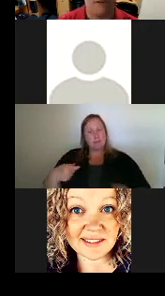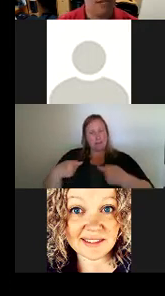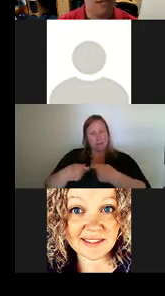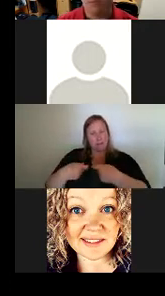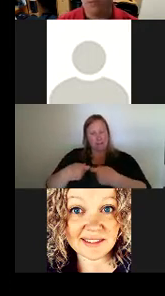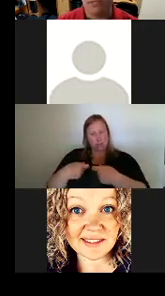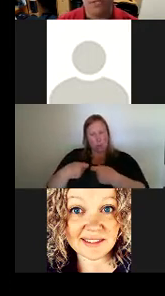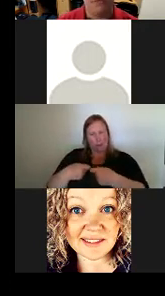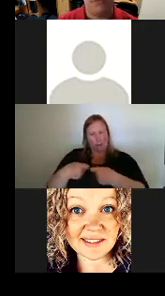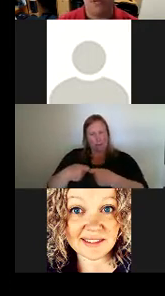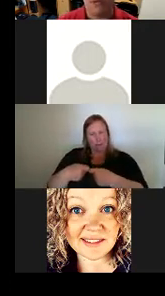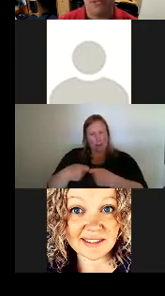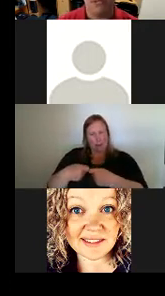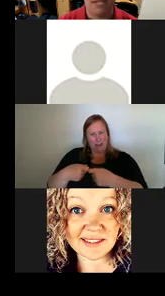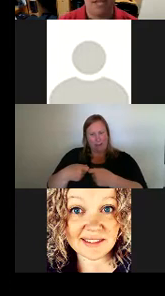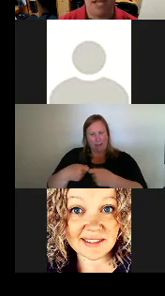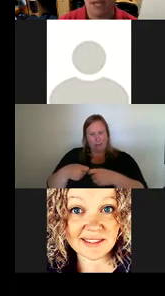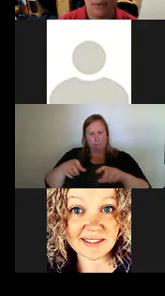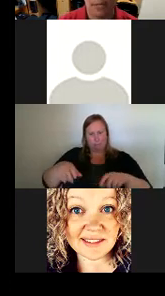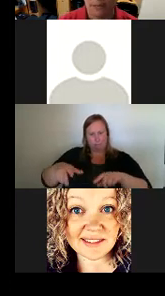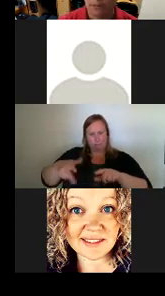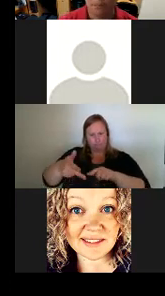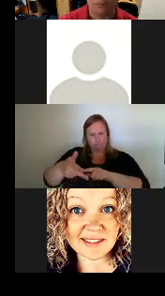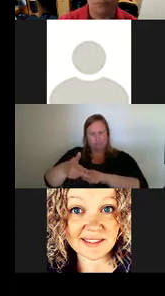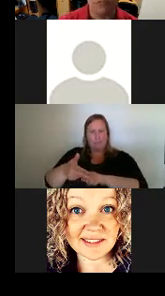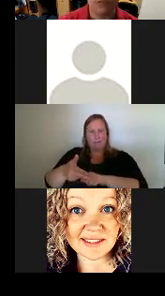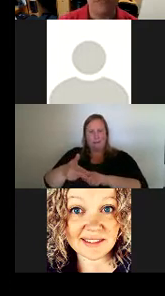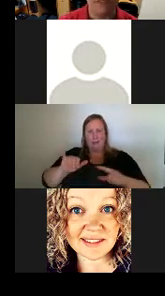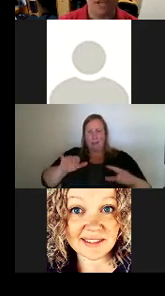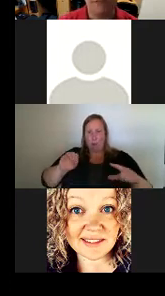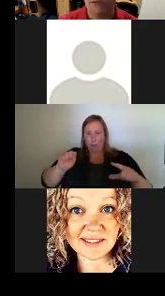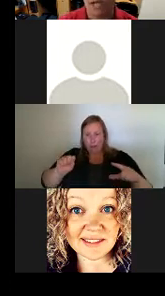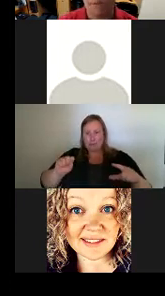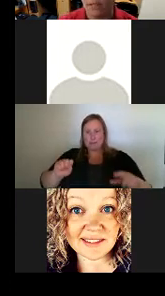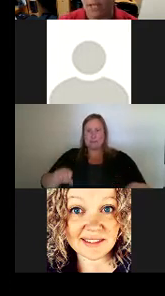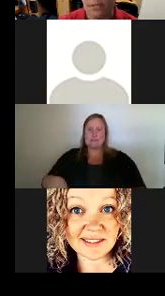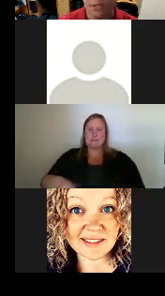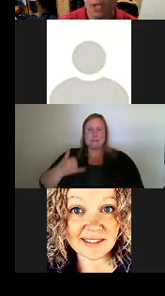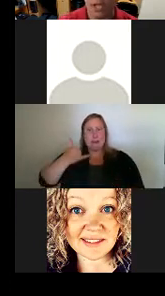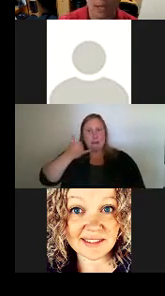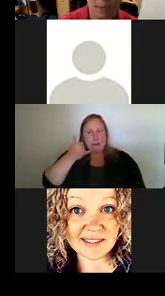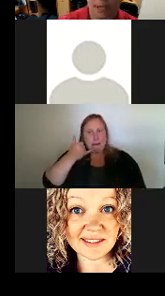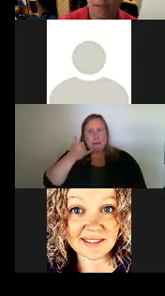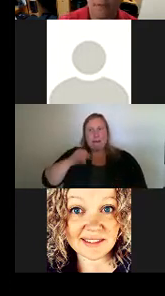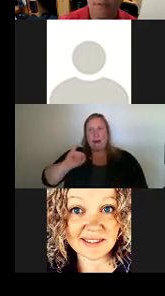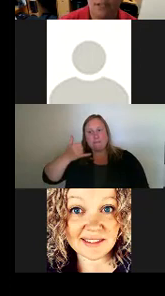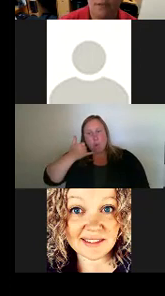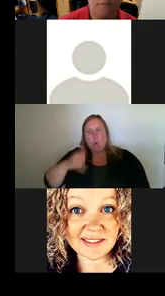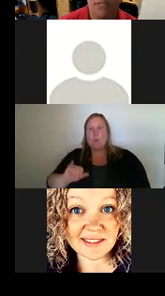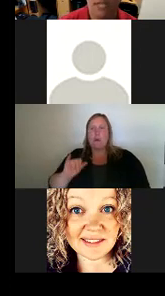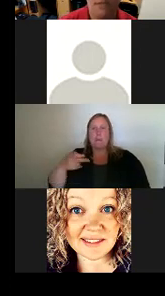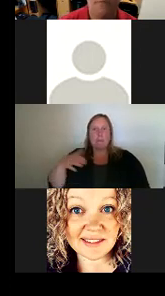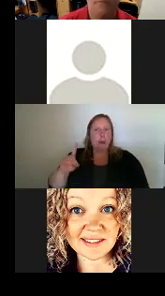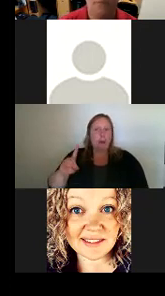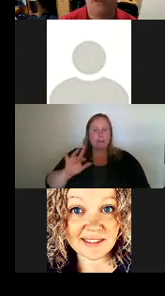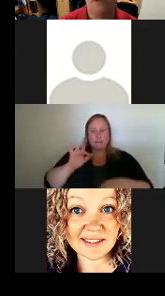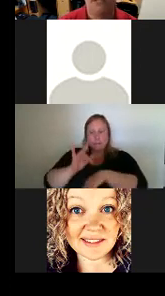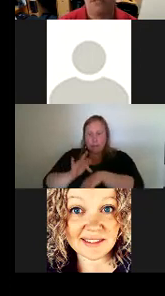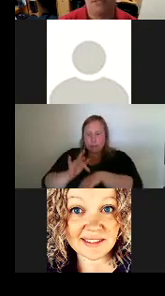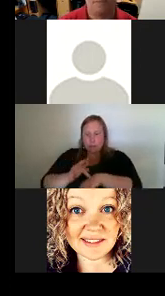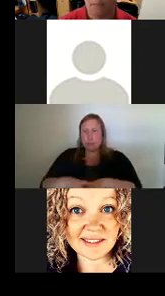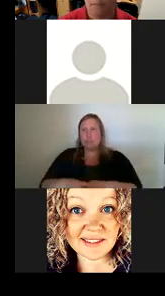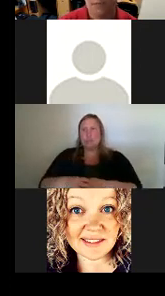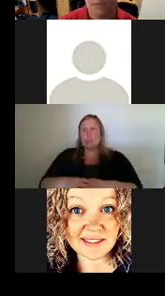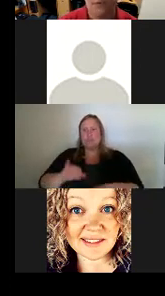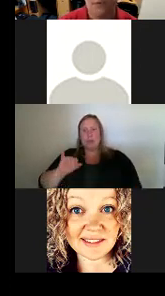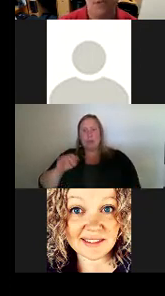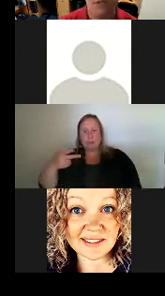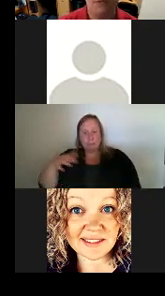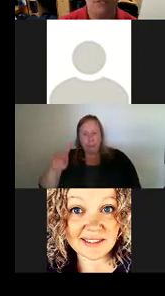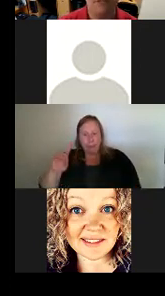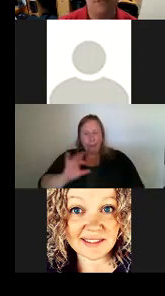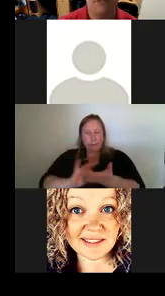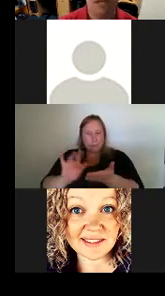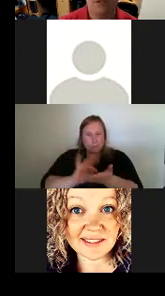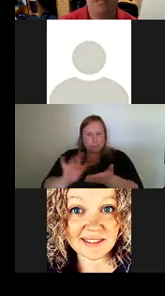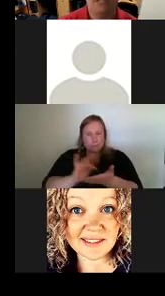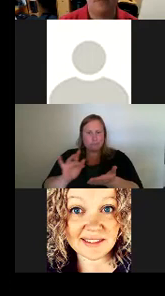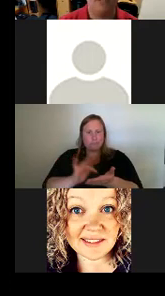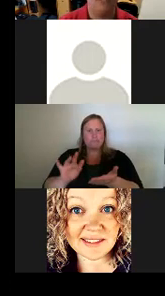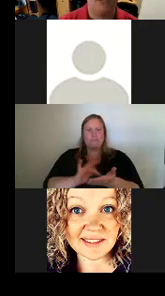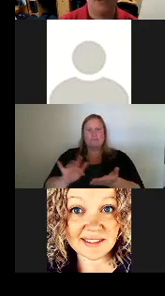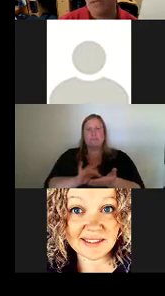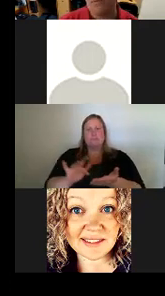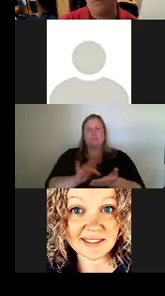AND BUILT INTO iOS OR iPAD iOS YOU HAVE THAT BUILT-IN FEATURE